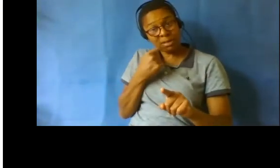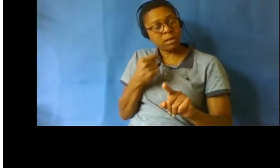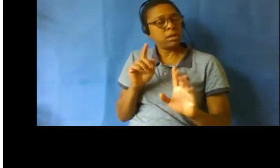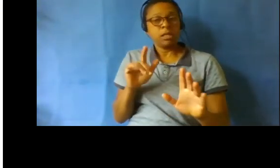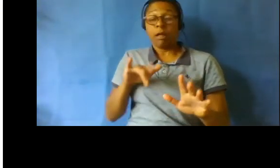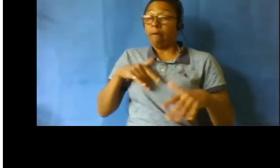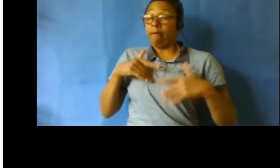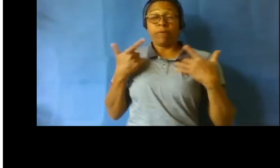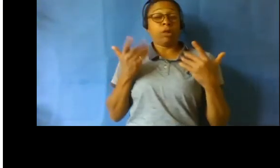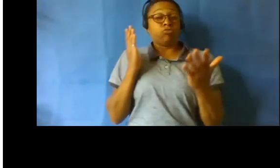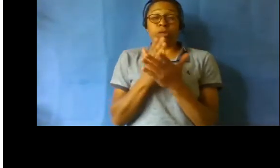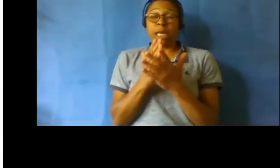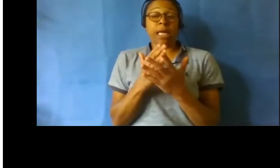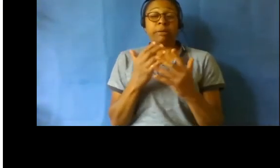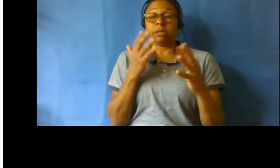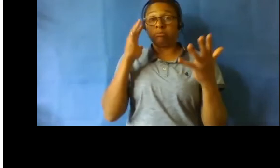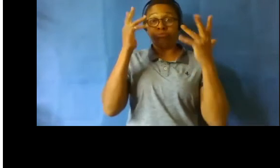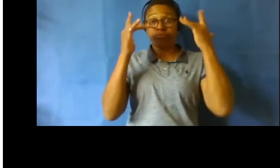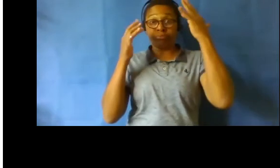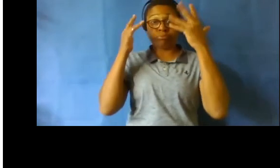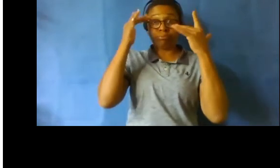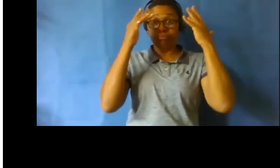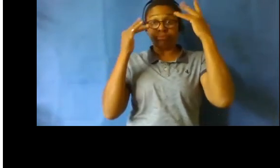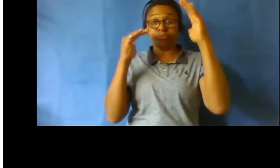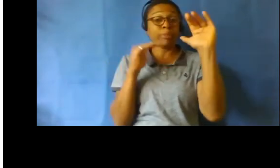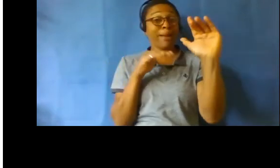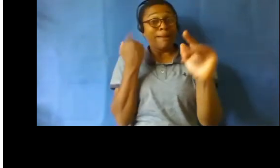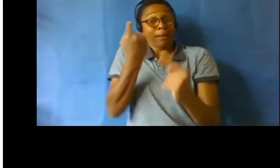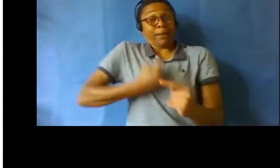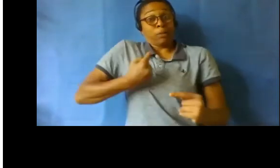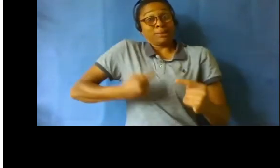about medication and health fair healthcare in terms of my journey with